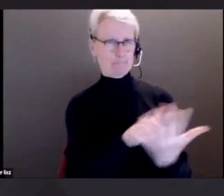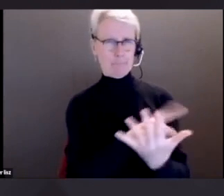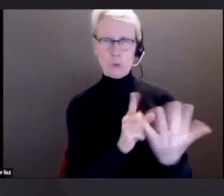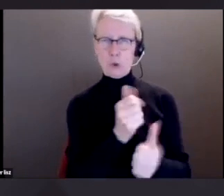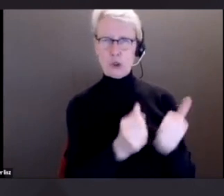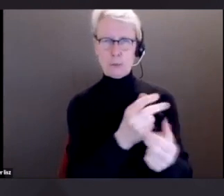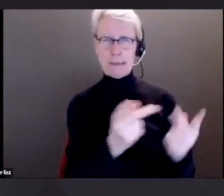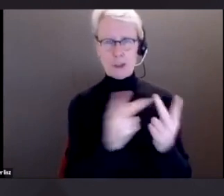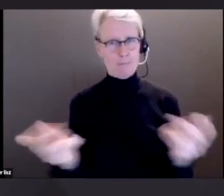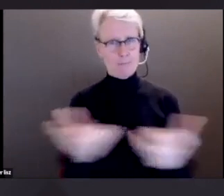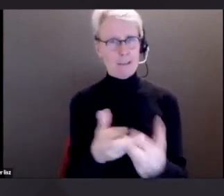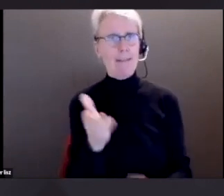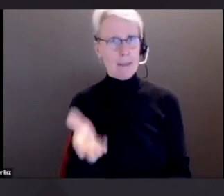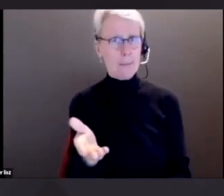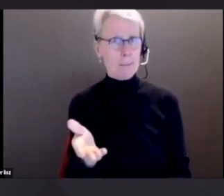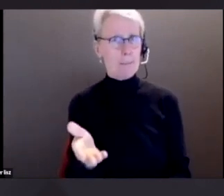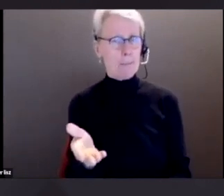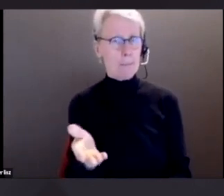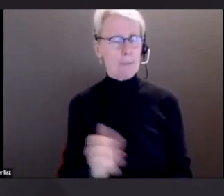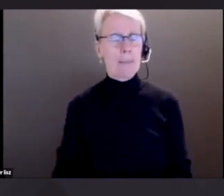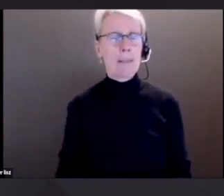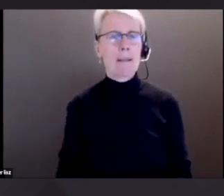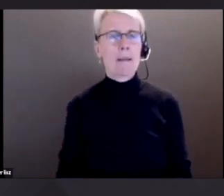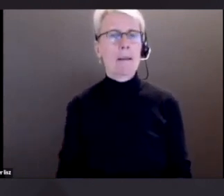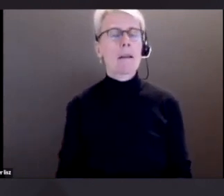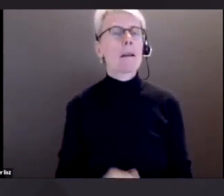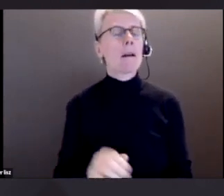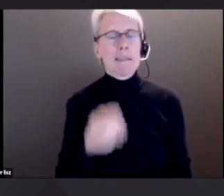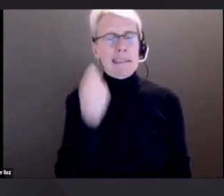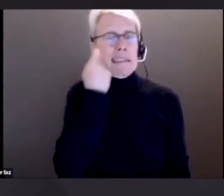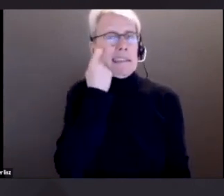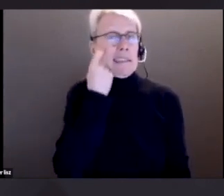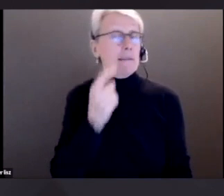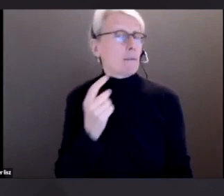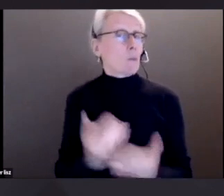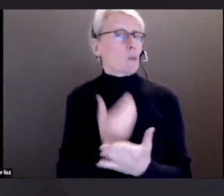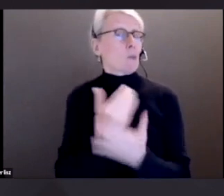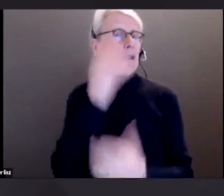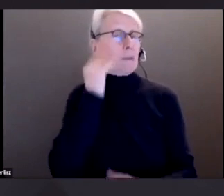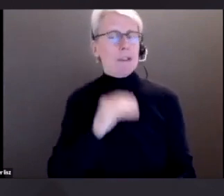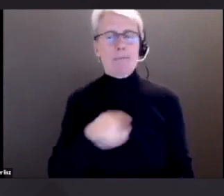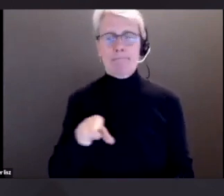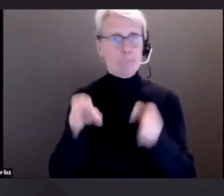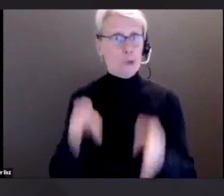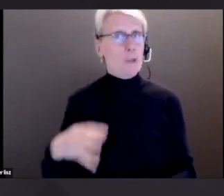with one of our applicants recently. We invited her to participate in a internship for eight weeks. She worked for one to two weeks